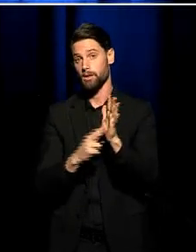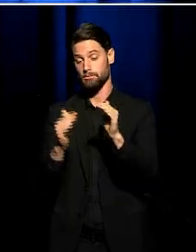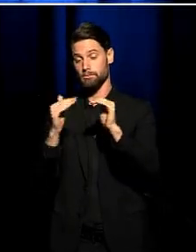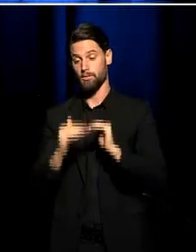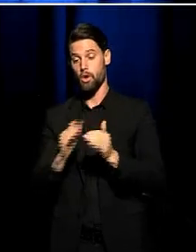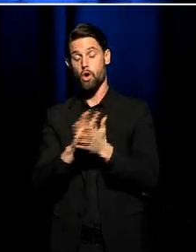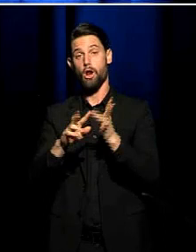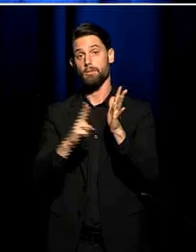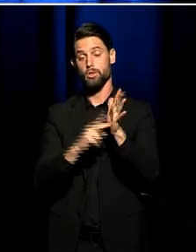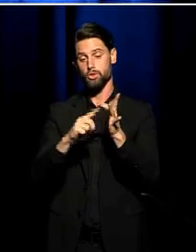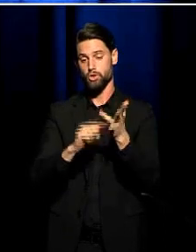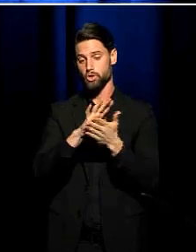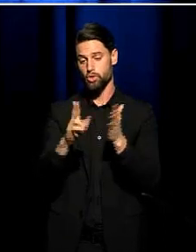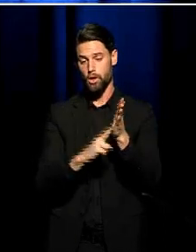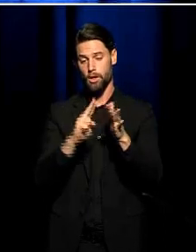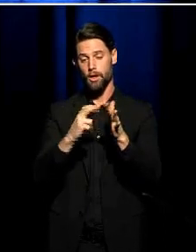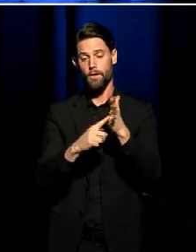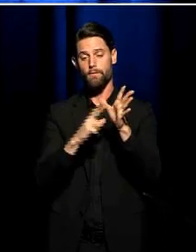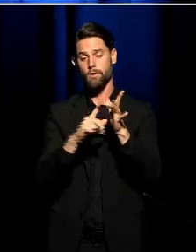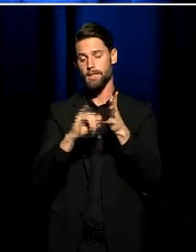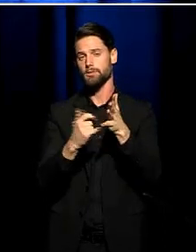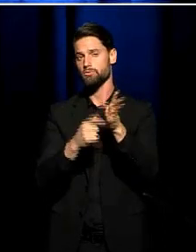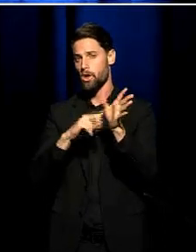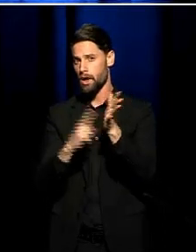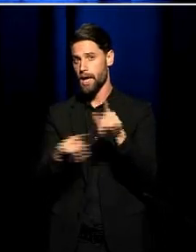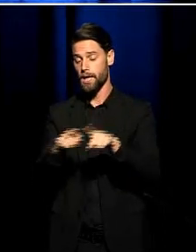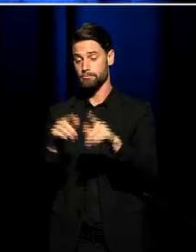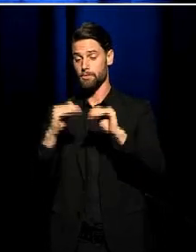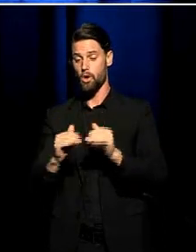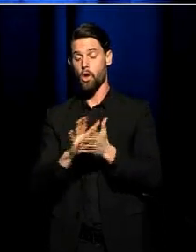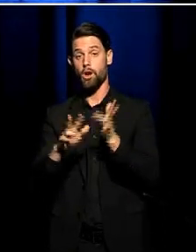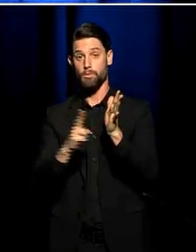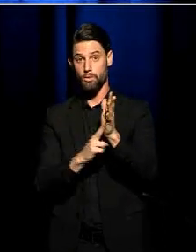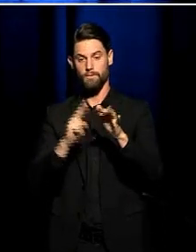Honourable John Francis Ryan AM, and The Honourable Roslyn Gay Atkinson AO